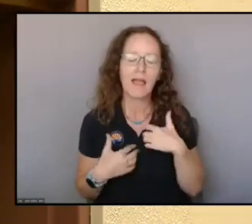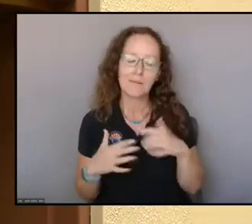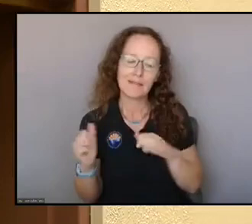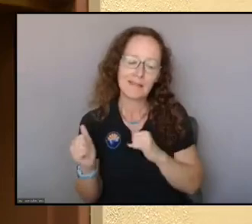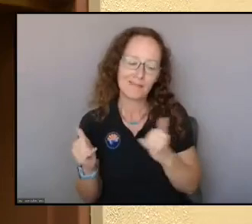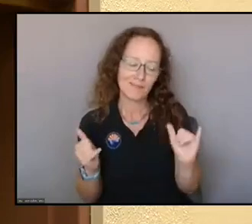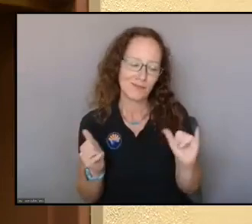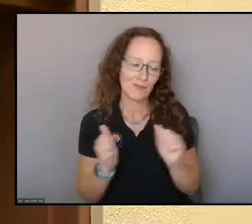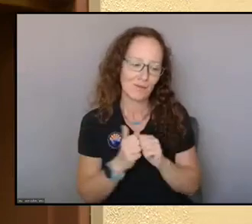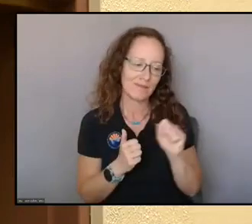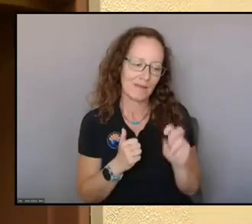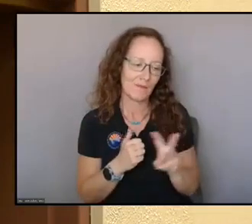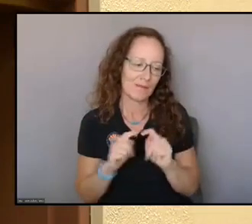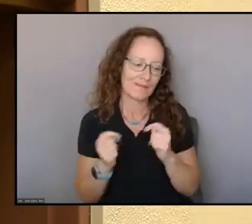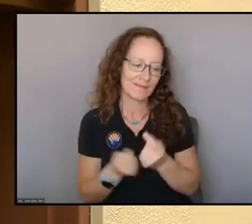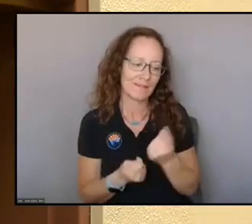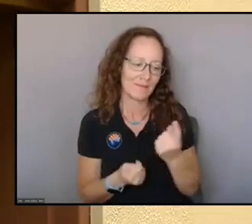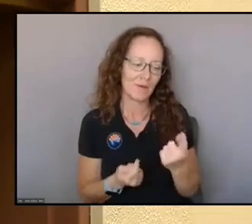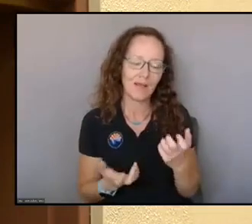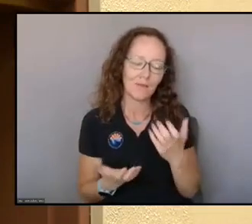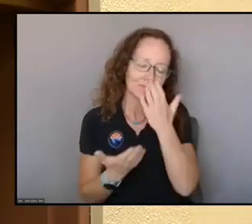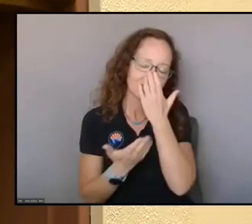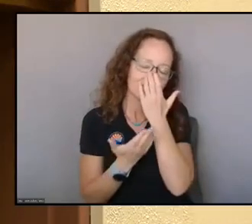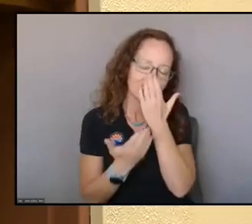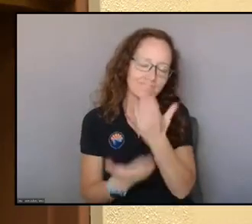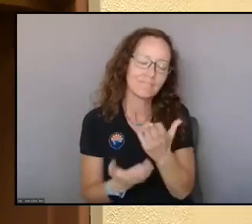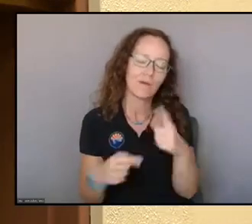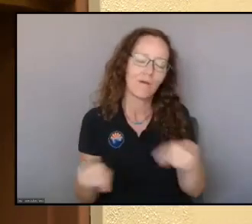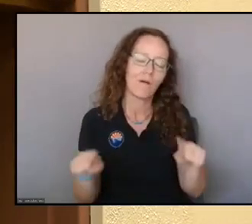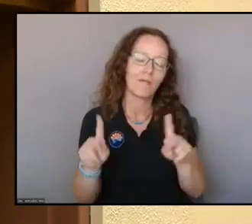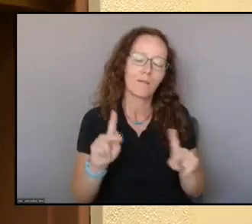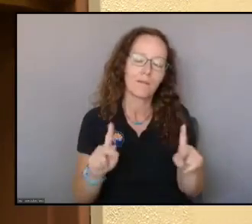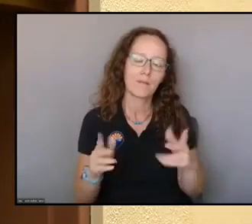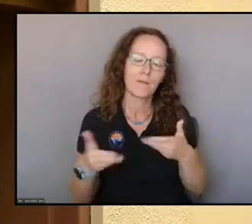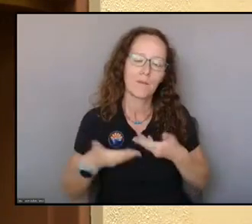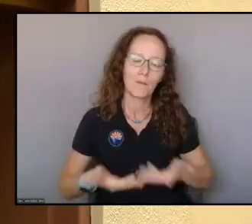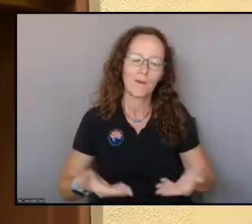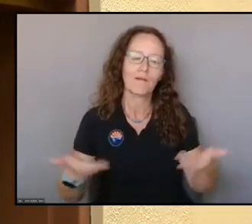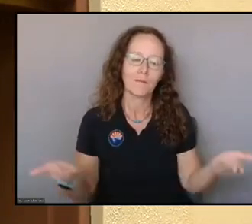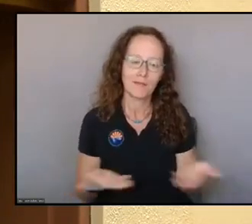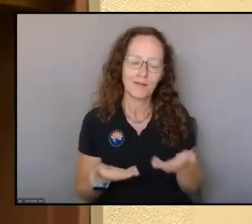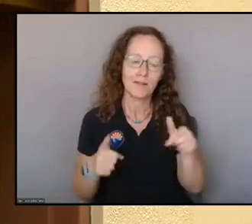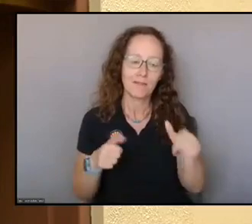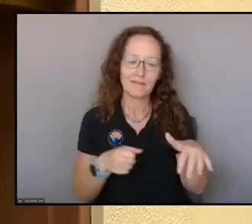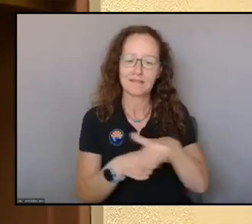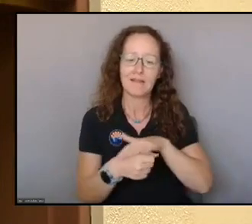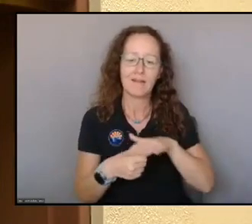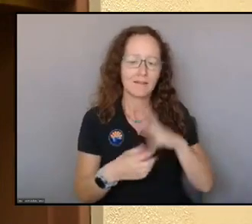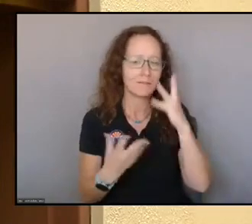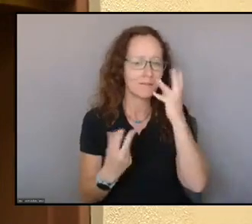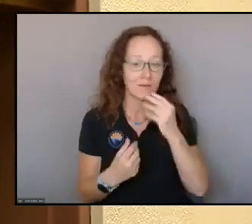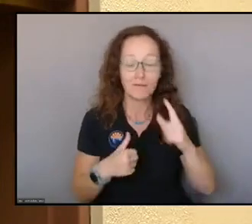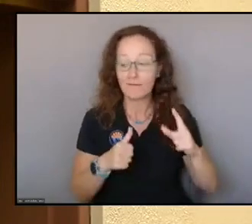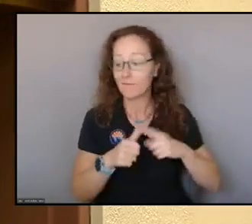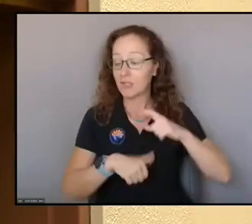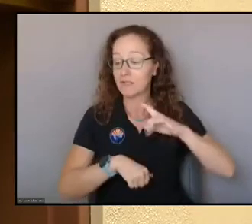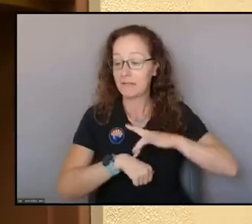FOLKS WHO HAVE WELCOMED US HERE. THIS IS A BEAUTIFUL PART OF THE COUNTRY. I HAD NEVER BEEN HERE IN THE SUMMER HERE IN TAOS UNTIL